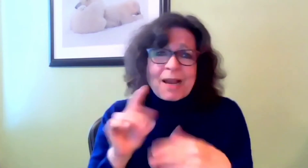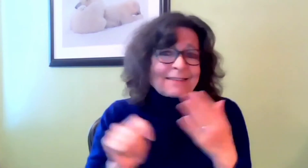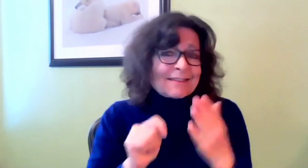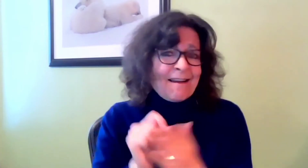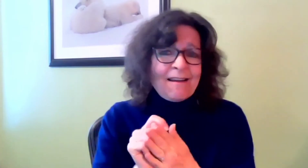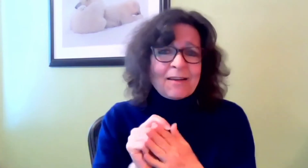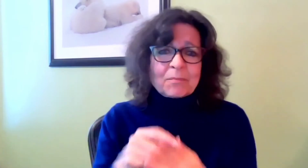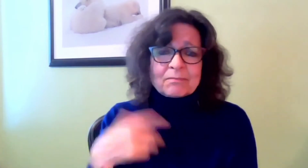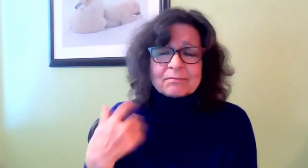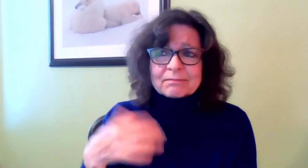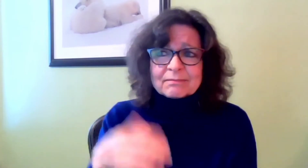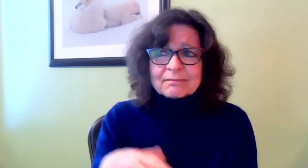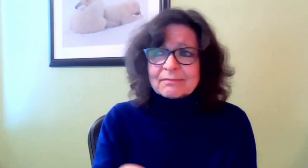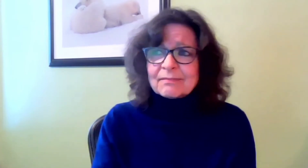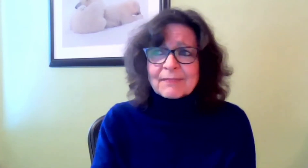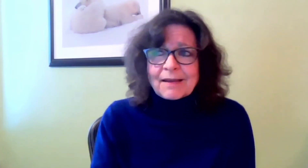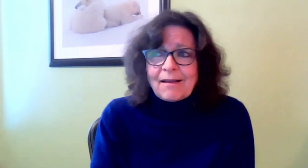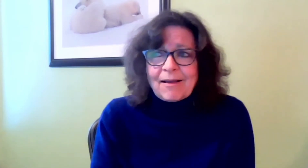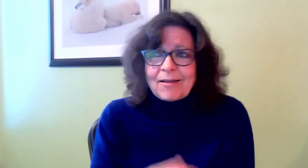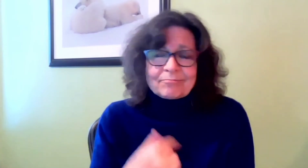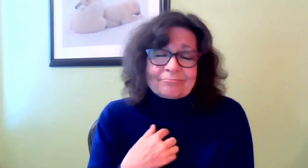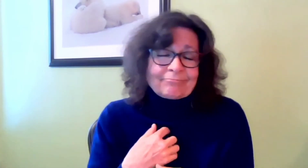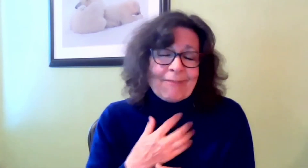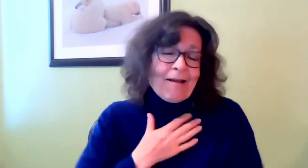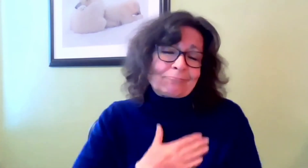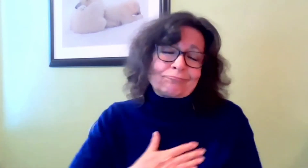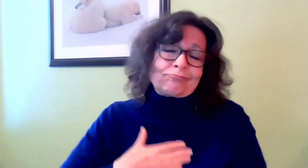At the time we just worked together, and it was fantastic.